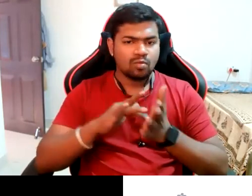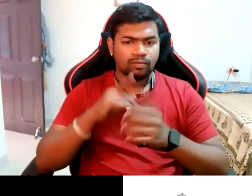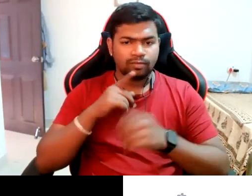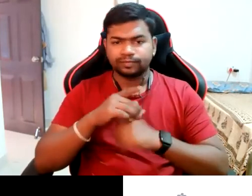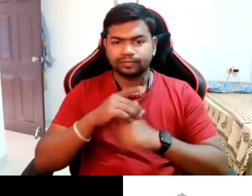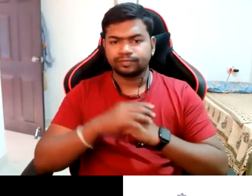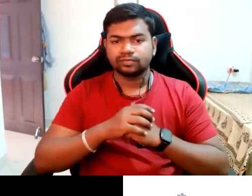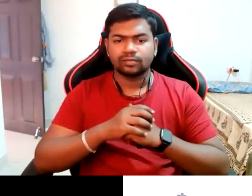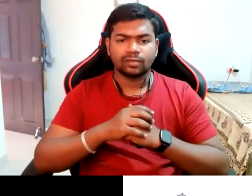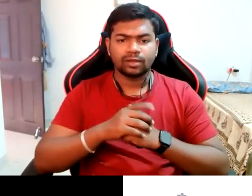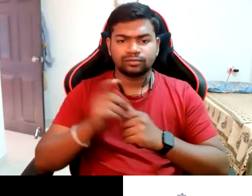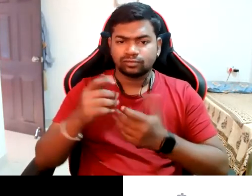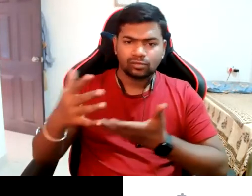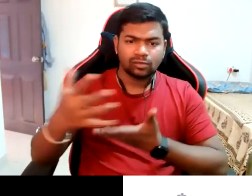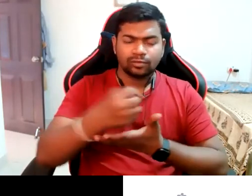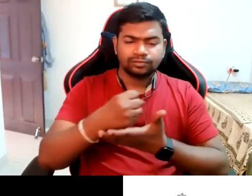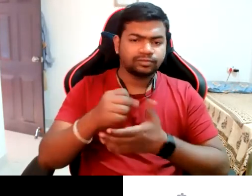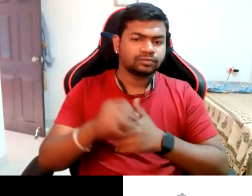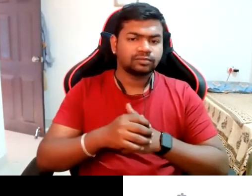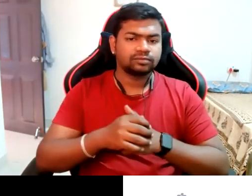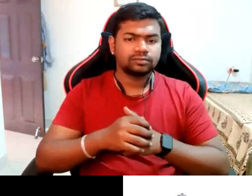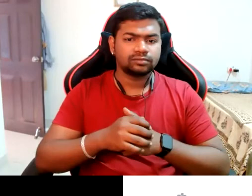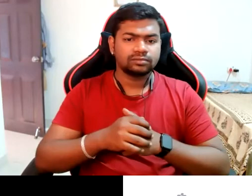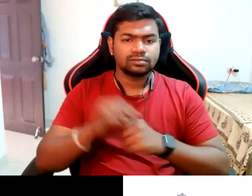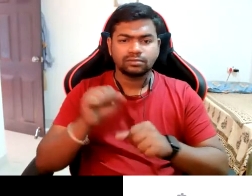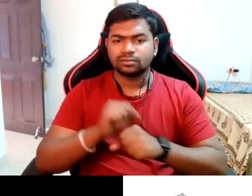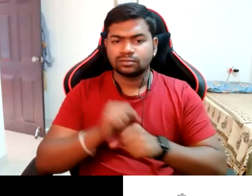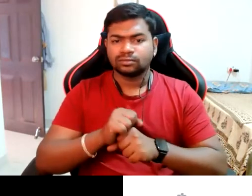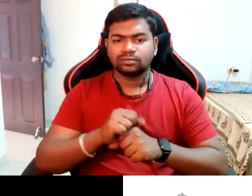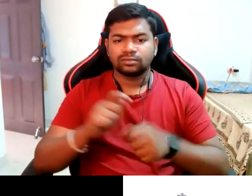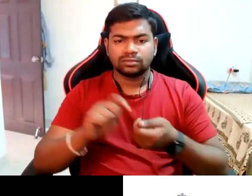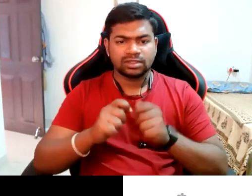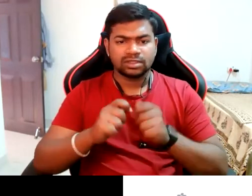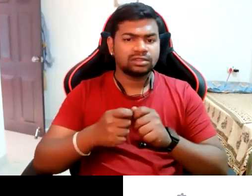who were looking for funds. the organization works on a lot of things like training,